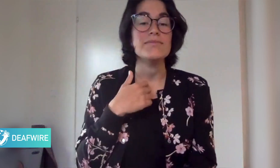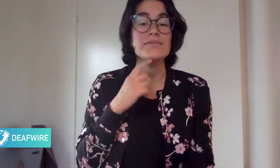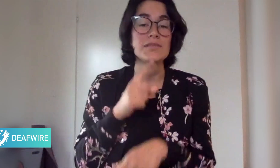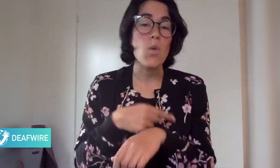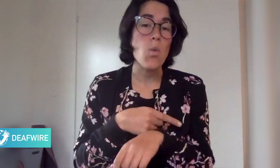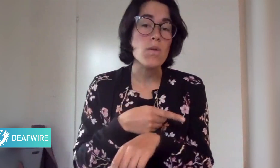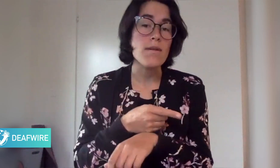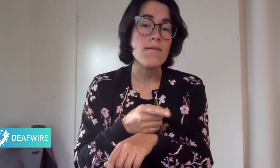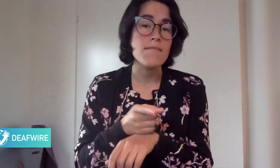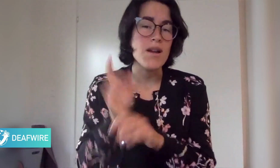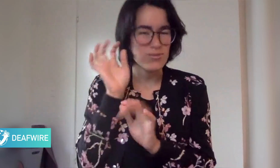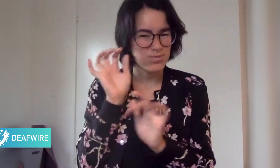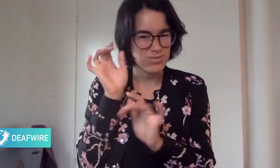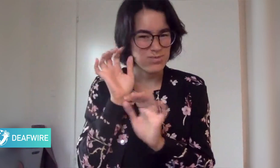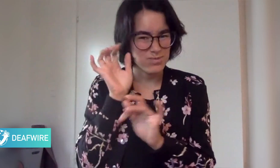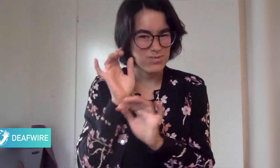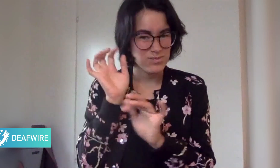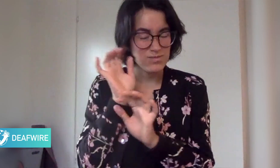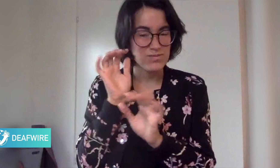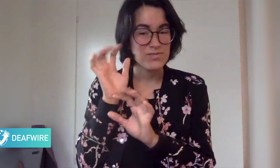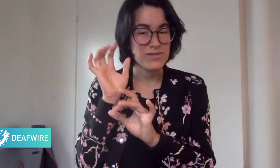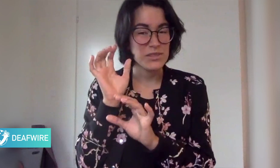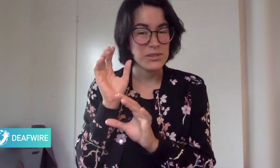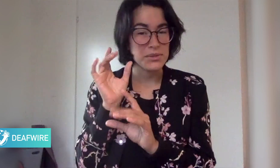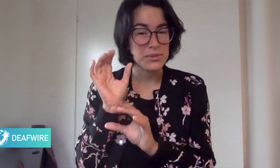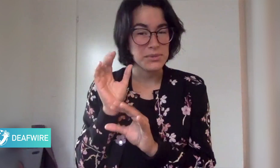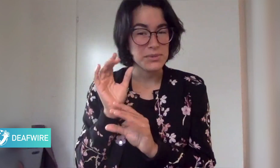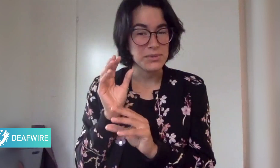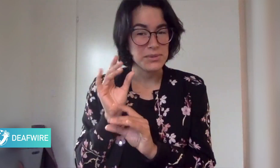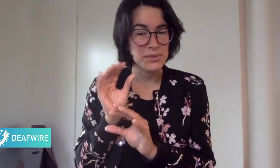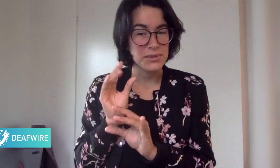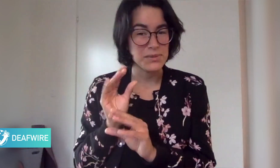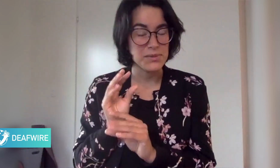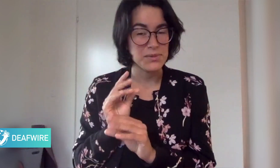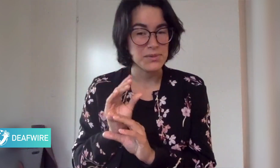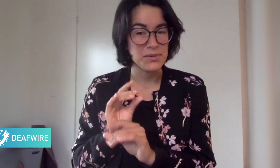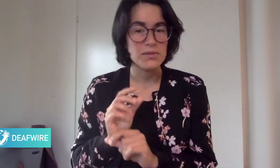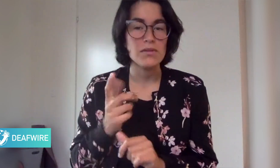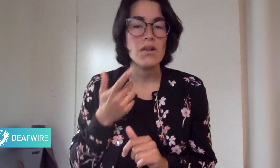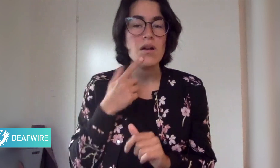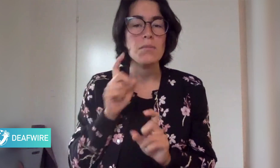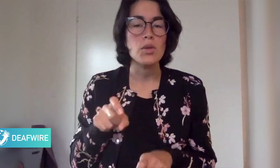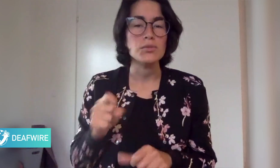I hear static, and it takes a while for it to go away.